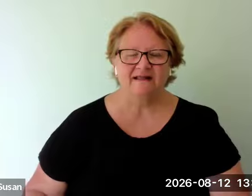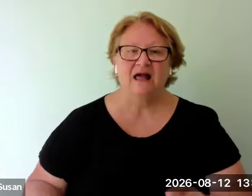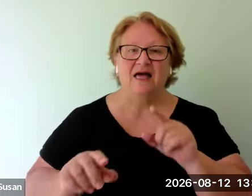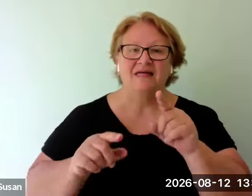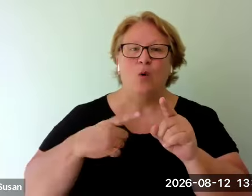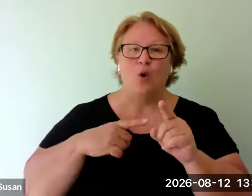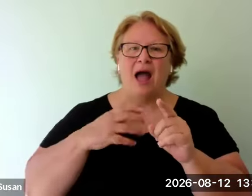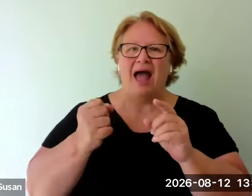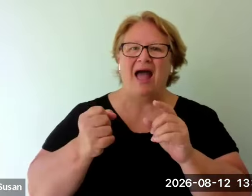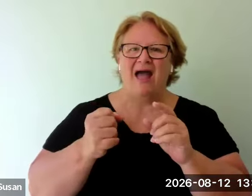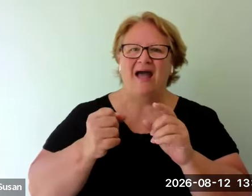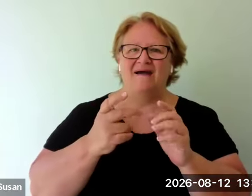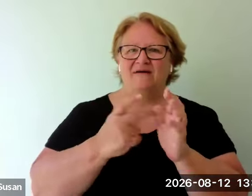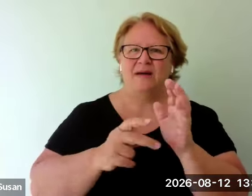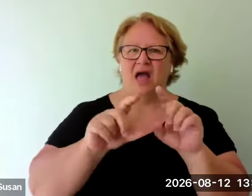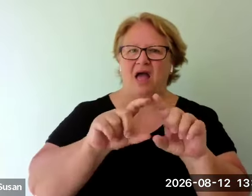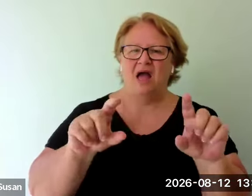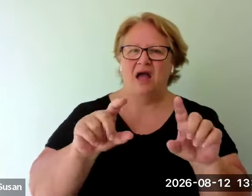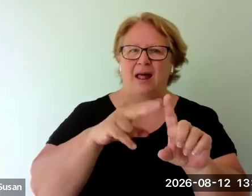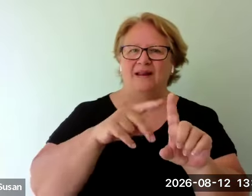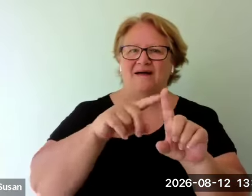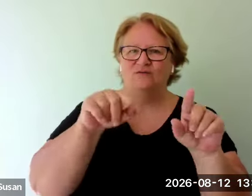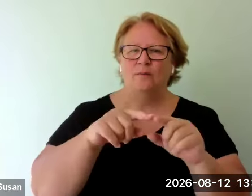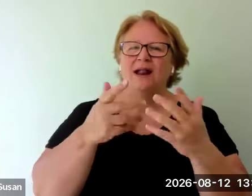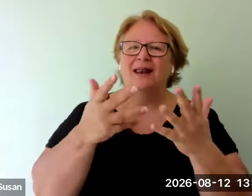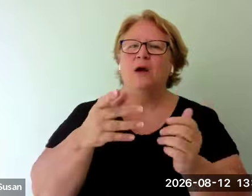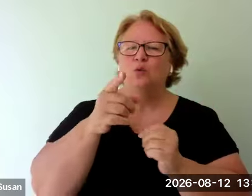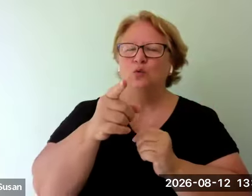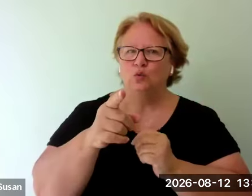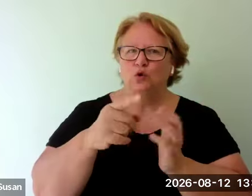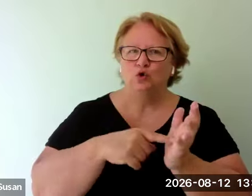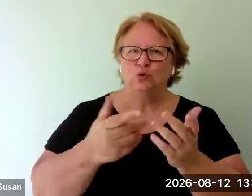. CATHERINE: Thank you very much for that question. So